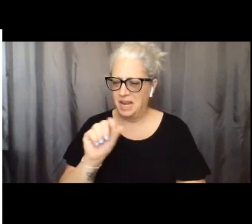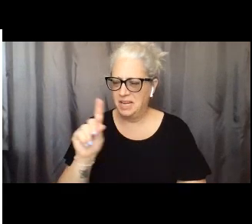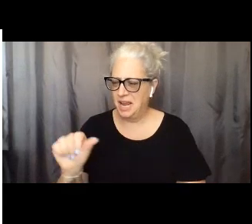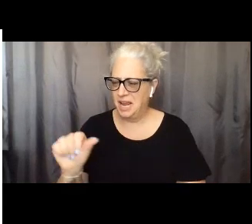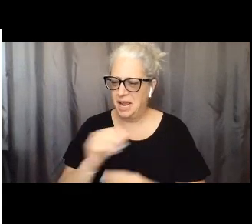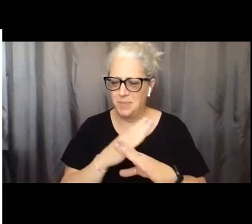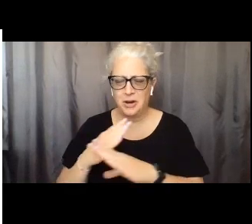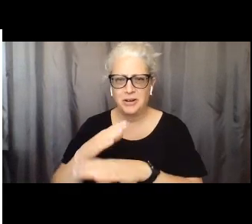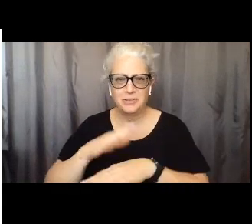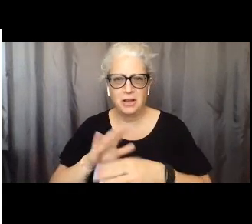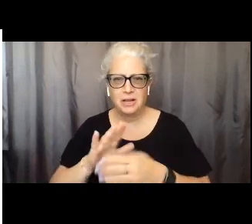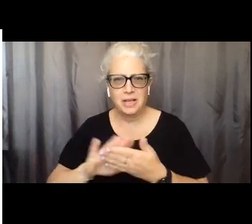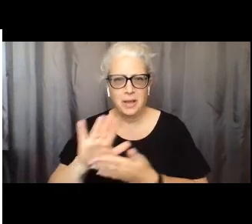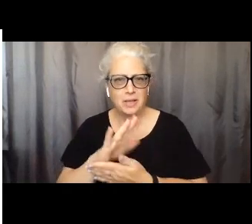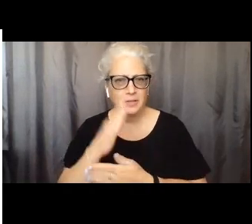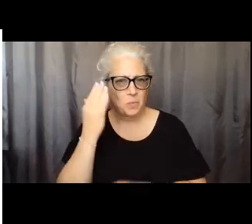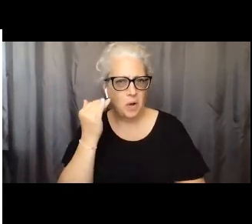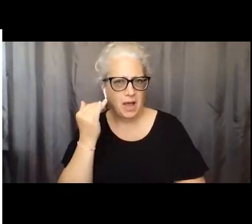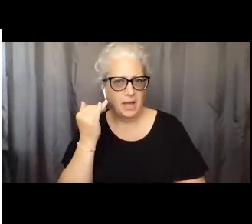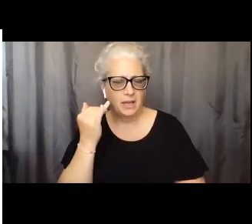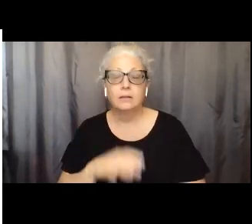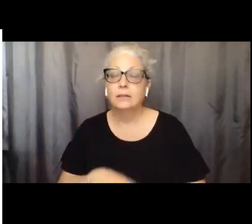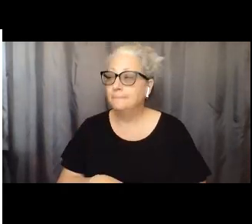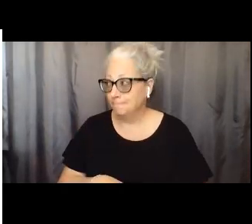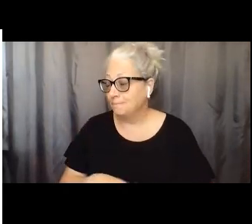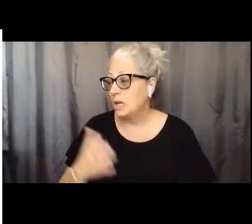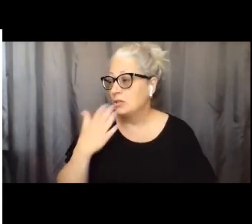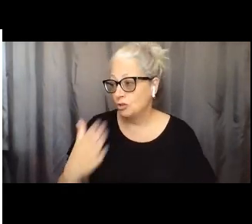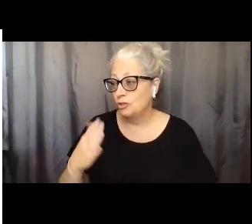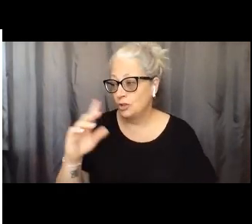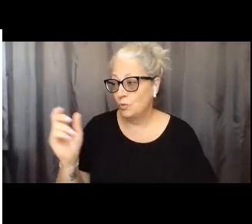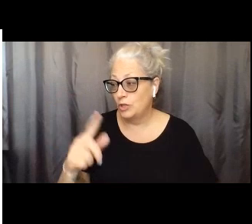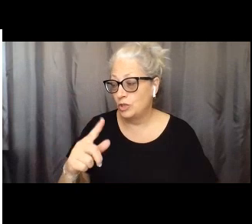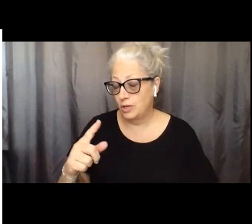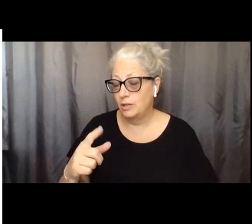why we have ADA barriers on campus. [Roby Poche (DES)] Some of them are due to the historic nature of our